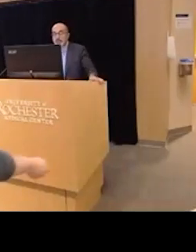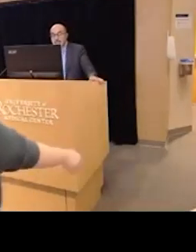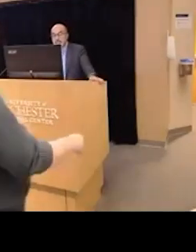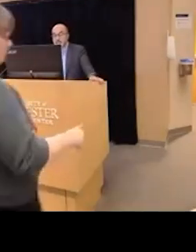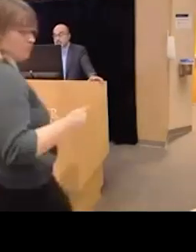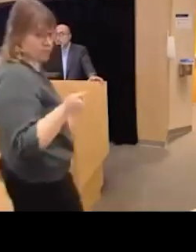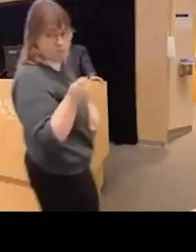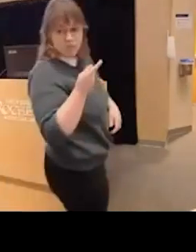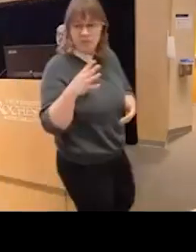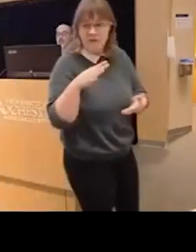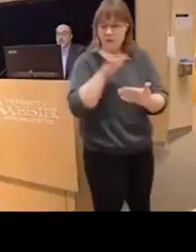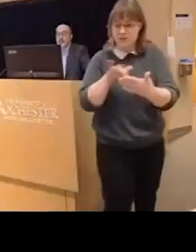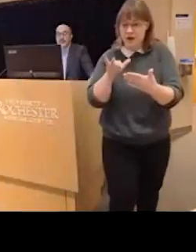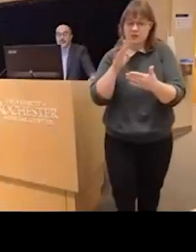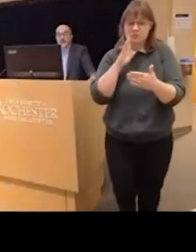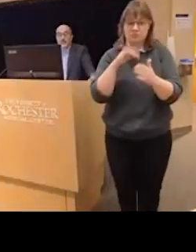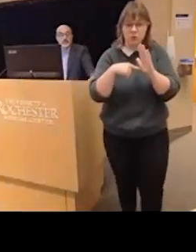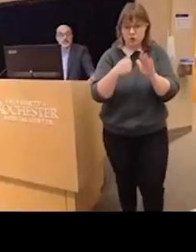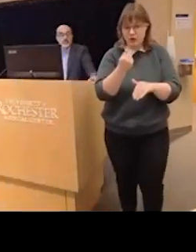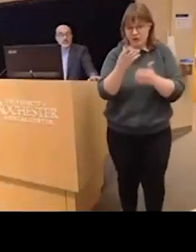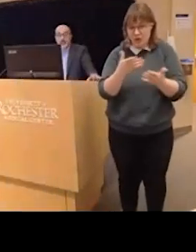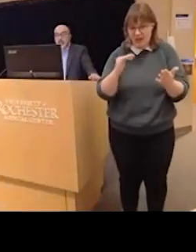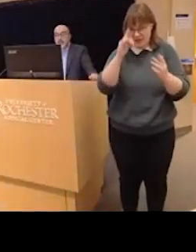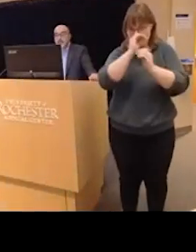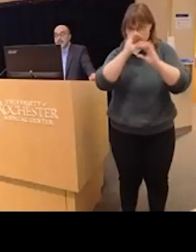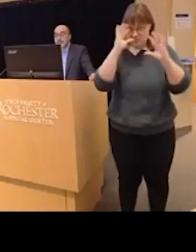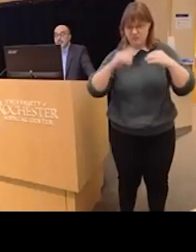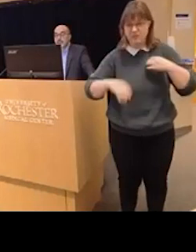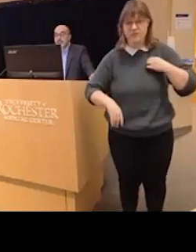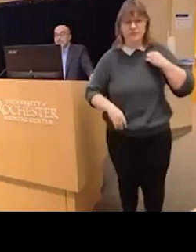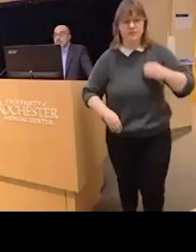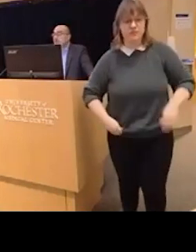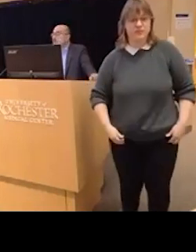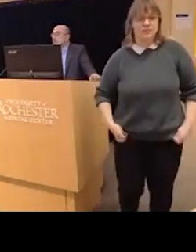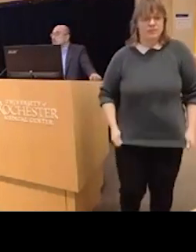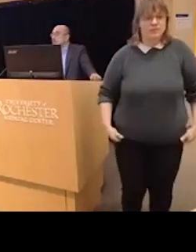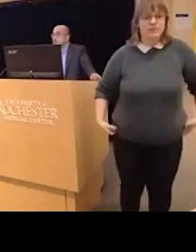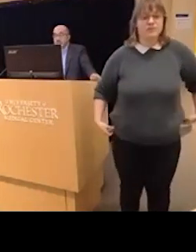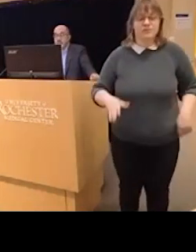about this and show you illustrate a few things so um this one is when we studied published several